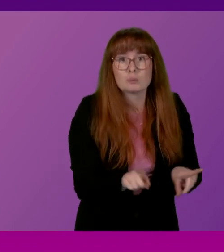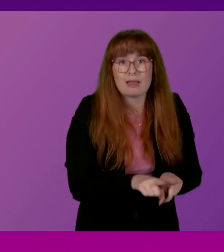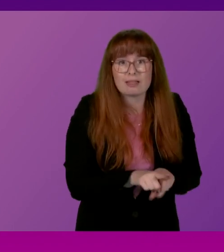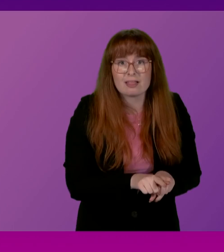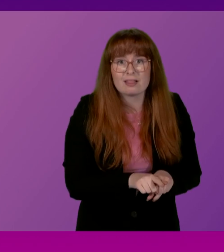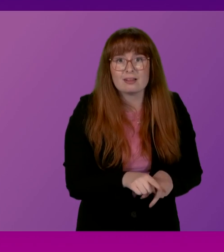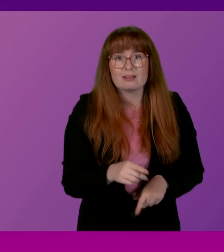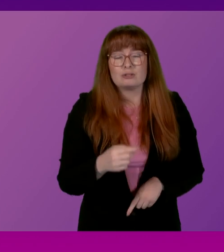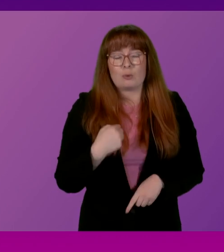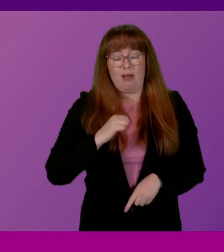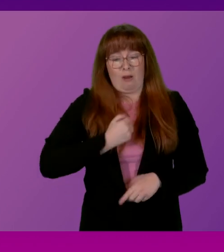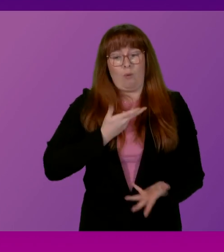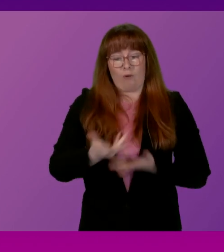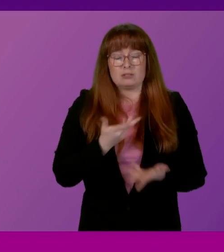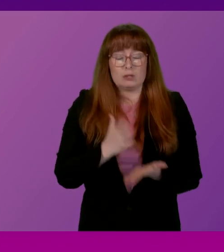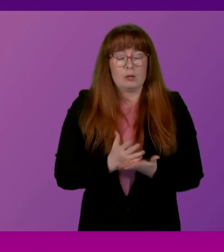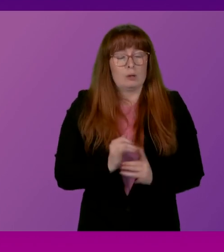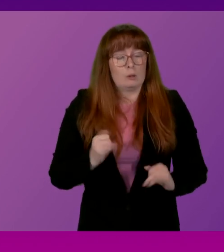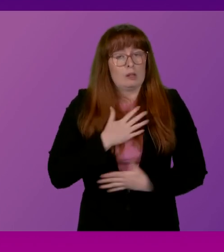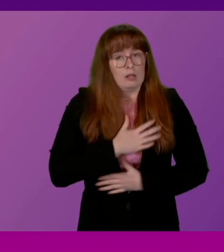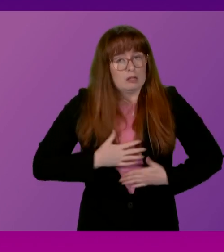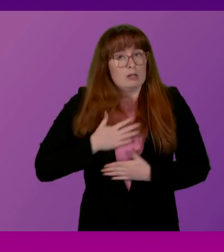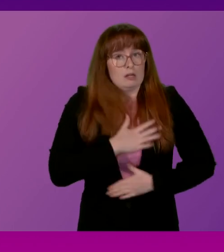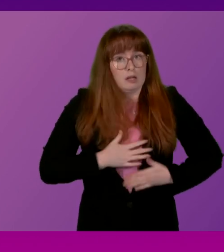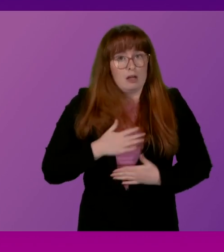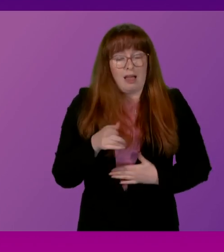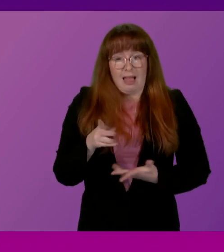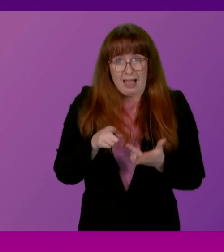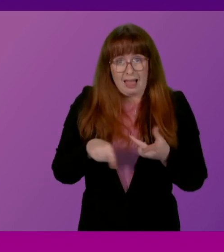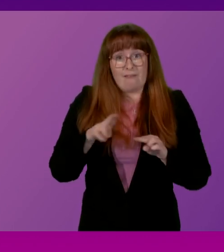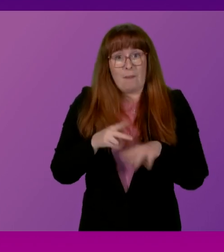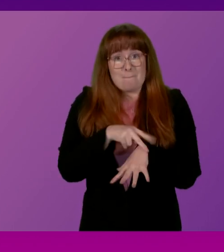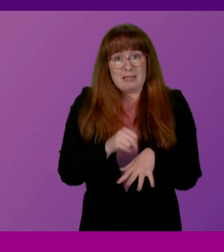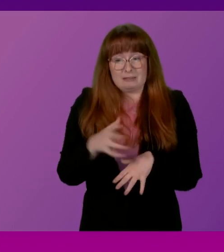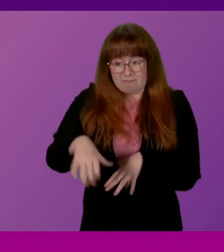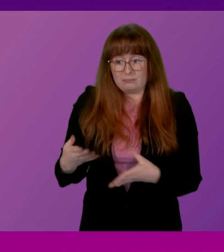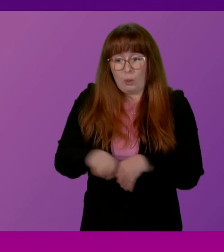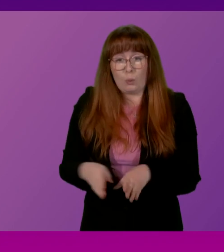Our conversation was a heartbreaking example of what the loss of local policing means for communities.